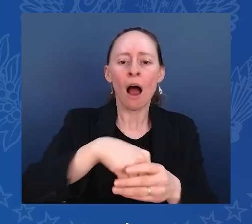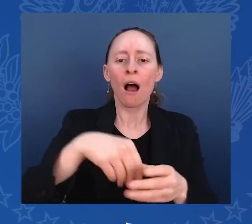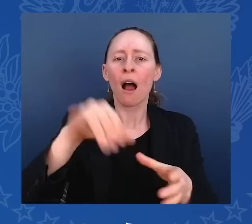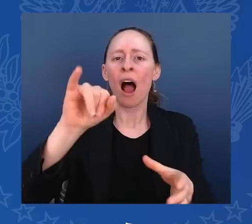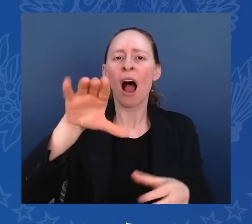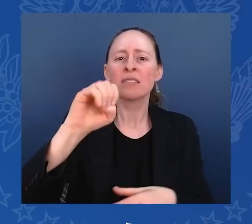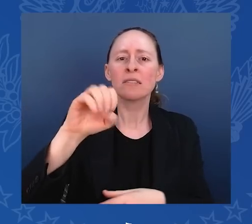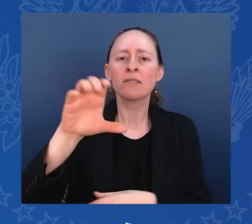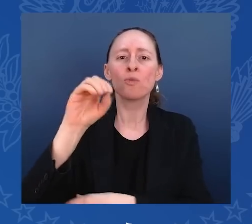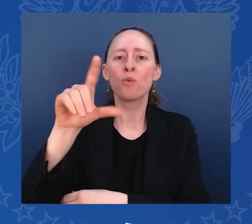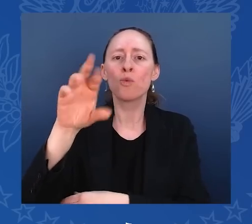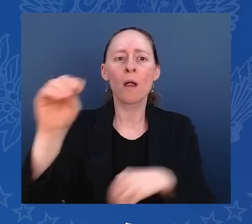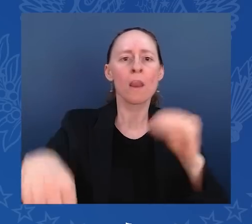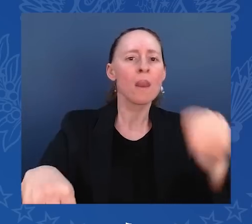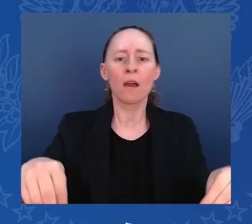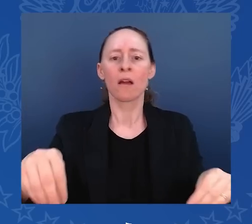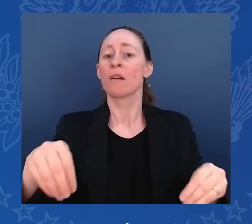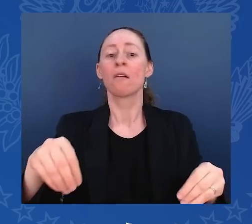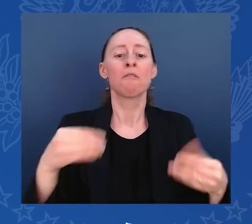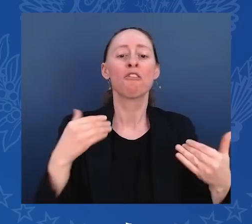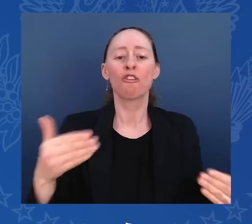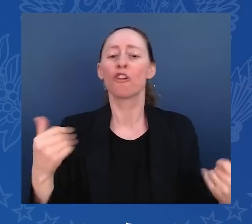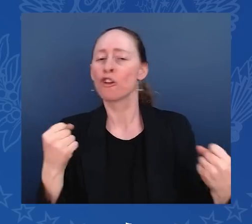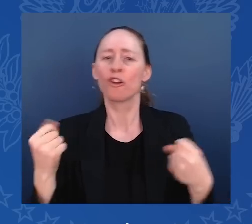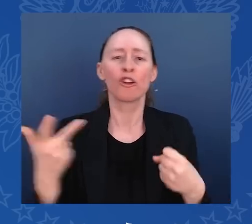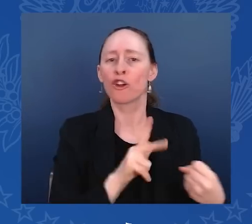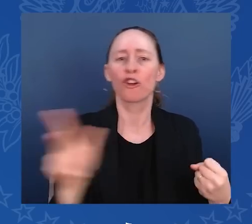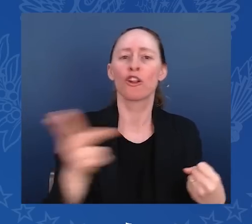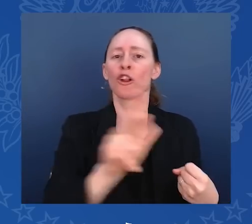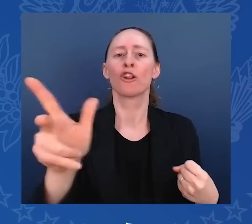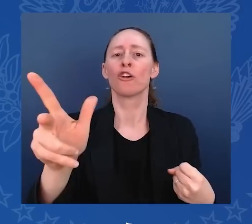with his vehicle. They assessed he had a remote detonator in his vehicle